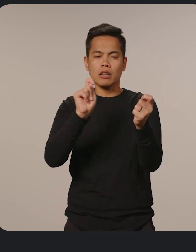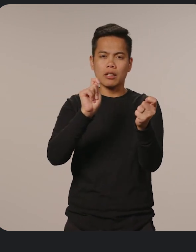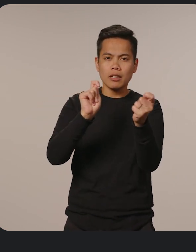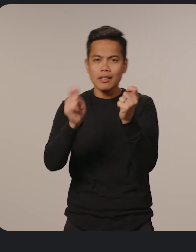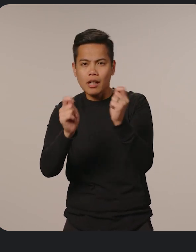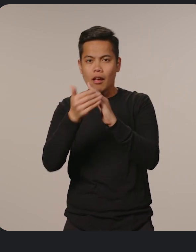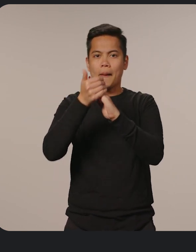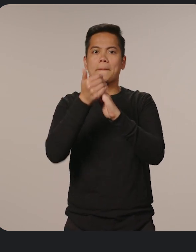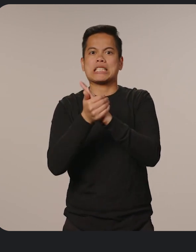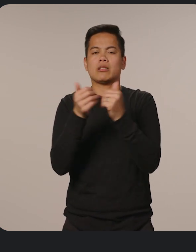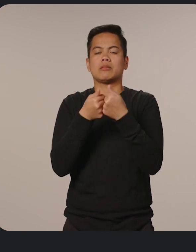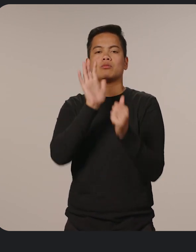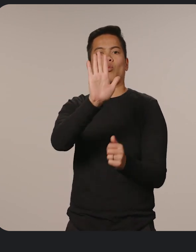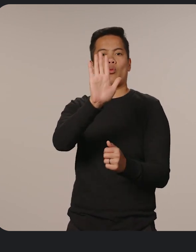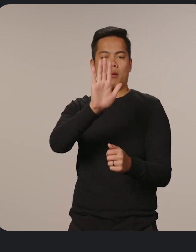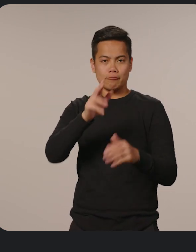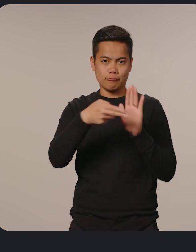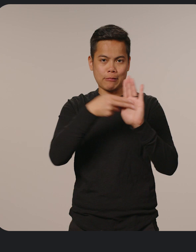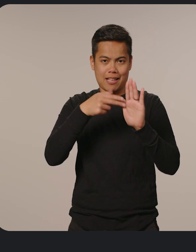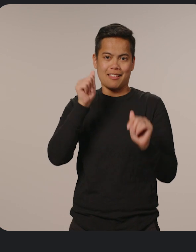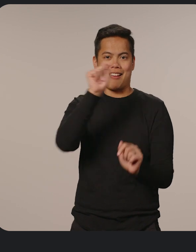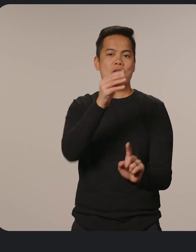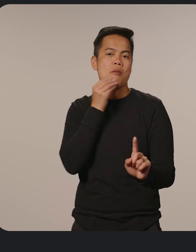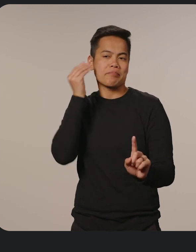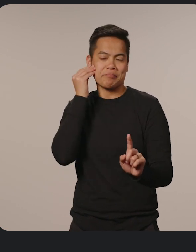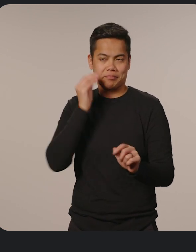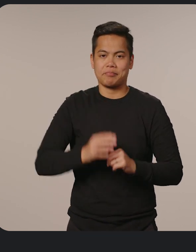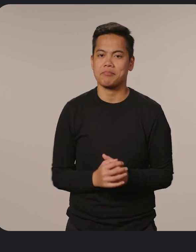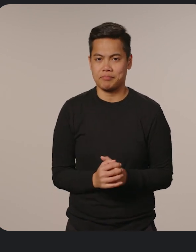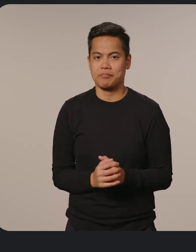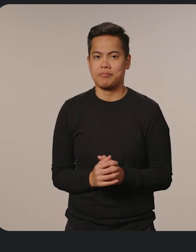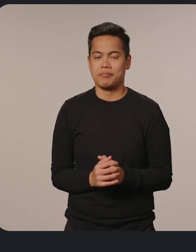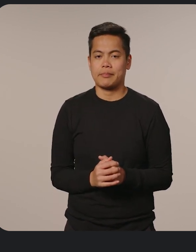for their households. The automations shown on this slide